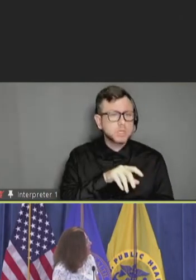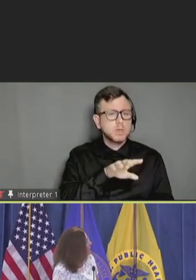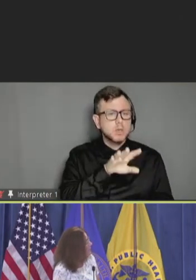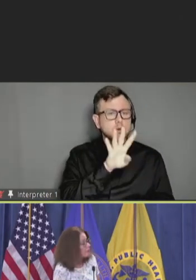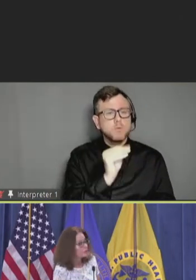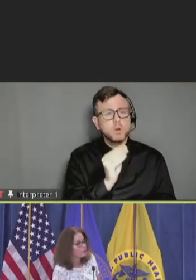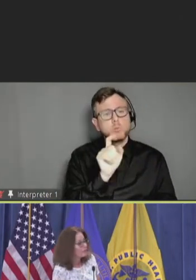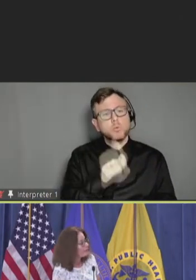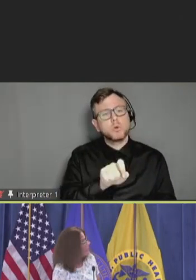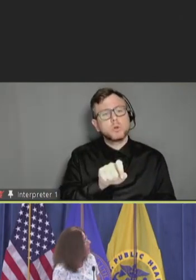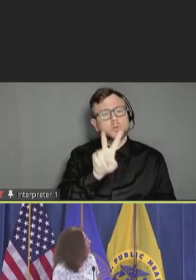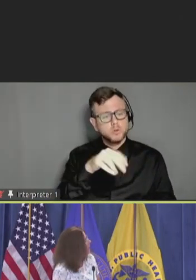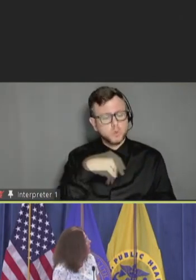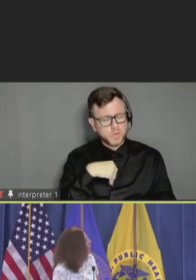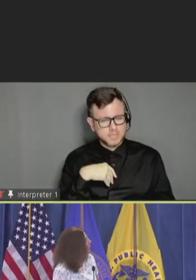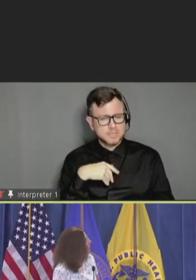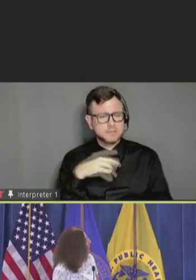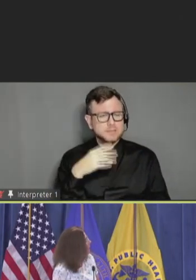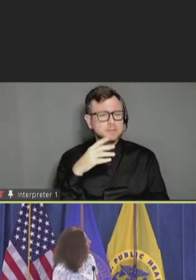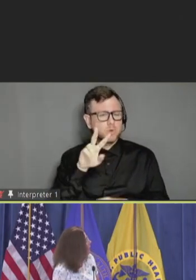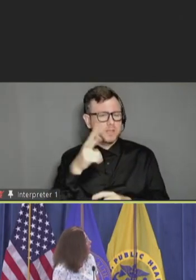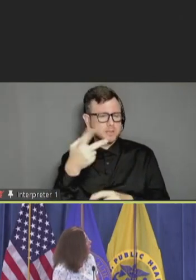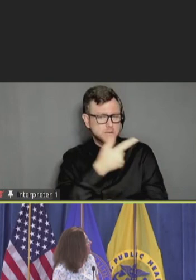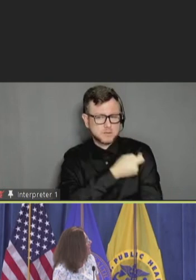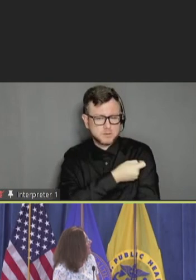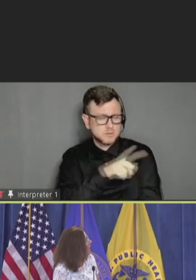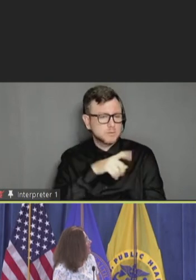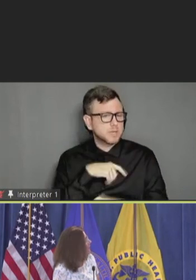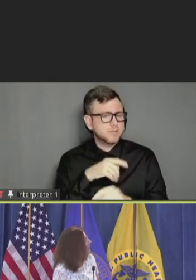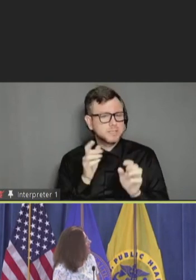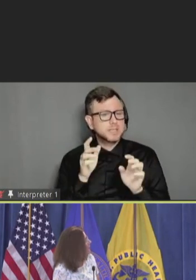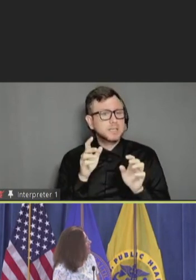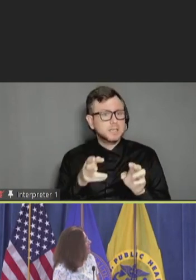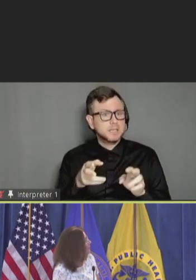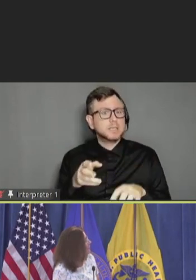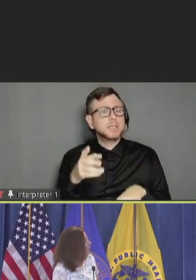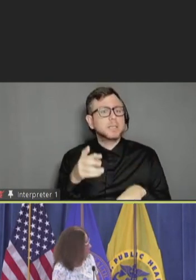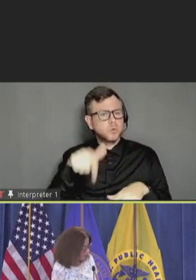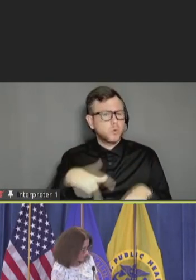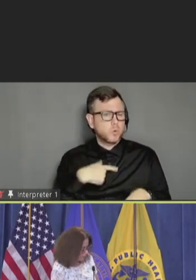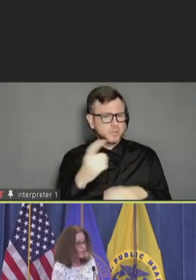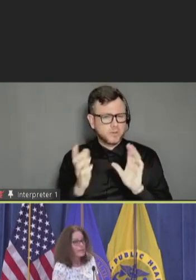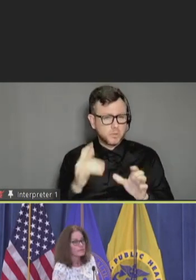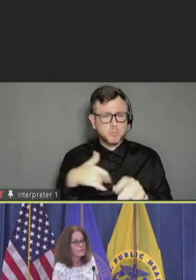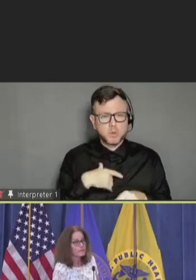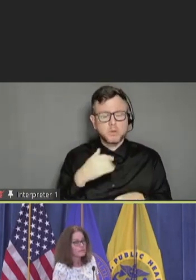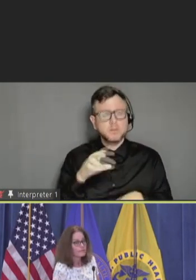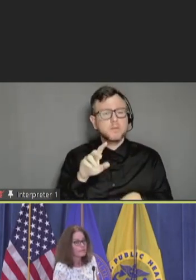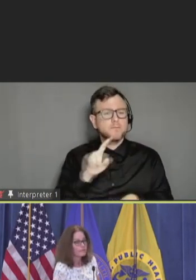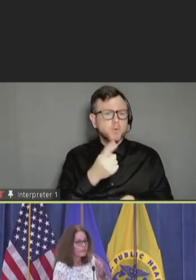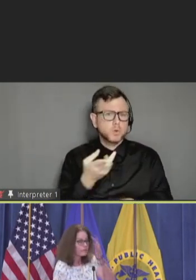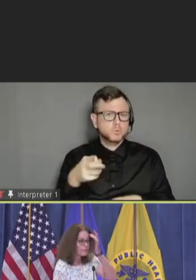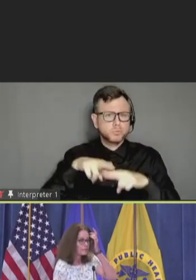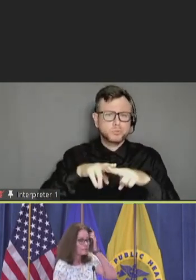substantially lower than the other age -- for the other age groups. And that after the first booster, again, there were no cases in the seven days after vaccination